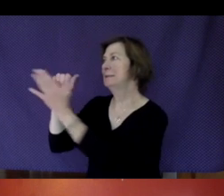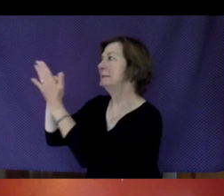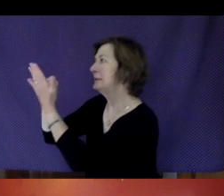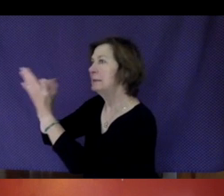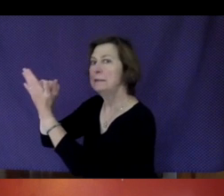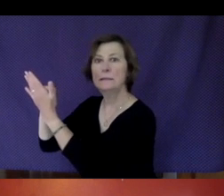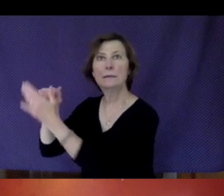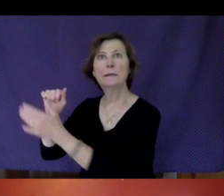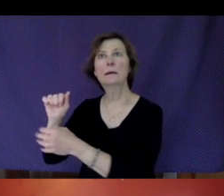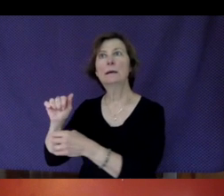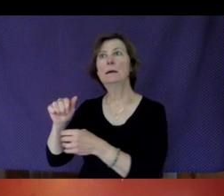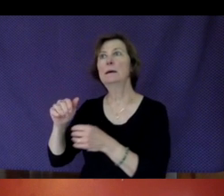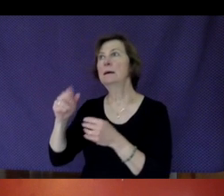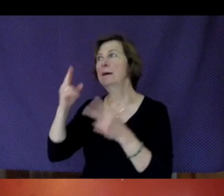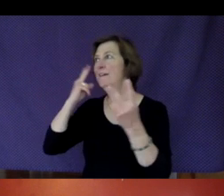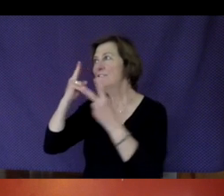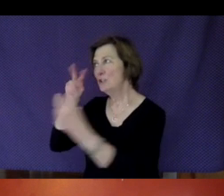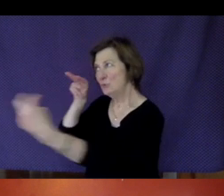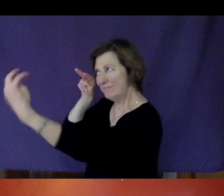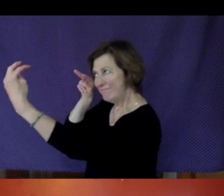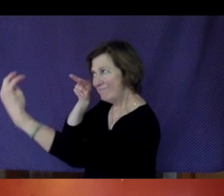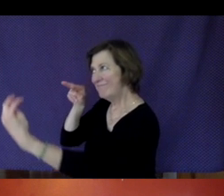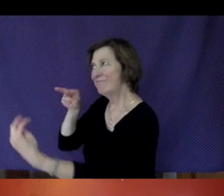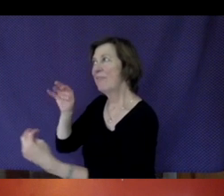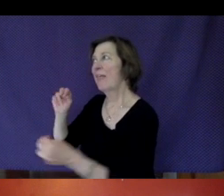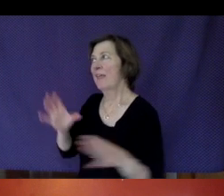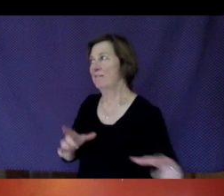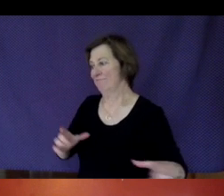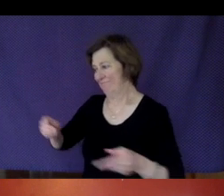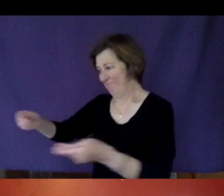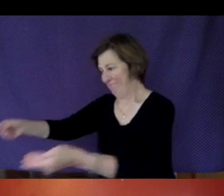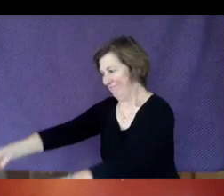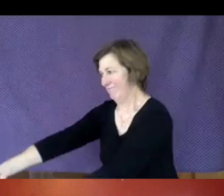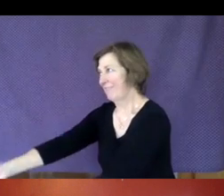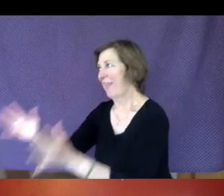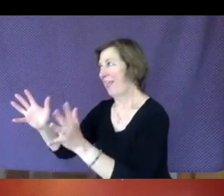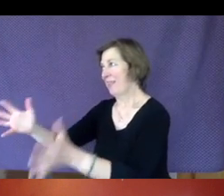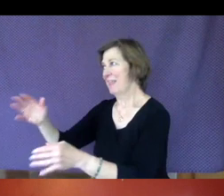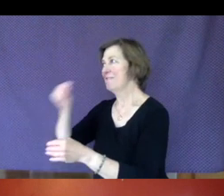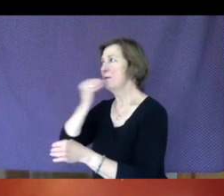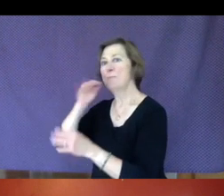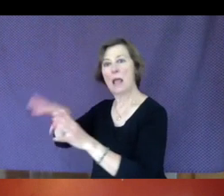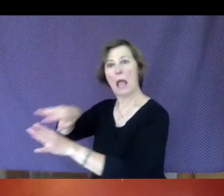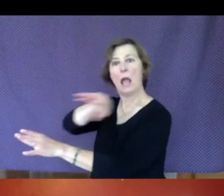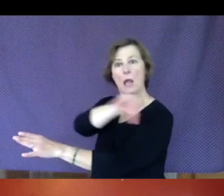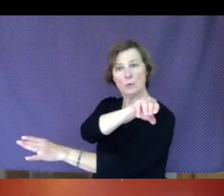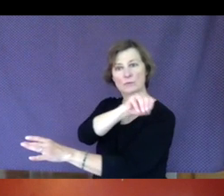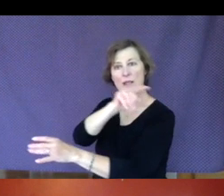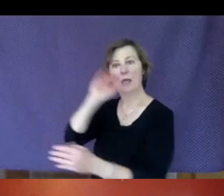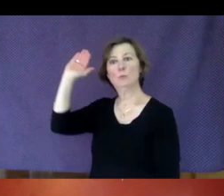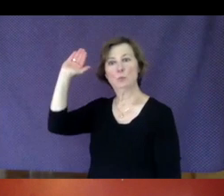Making visual contact and then leaving meals outside to minimize the risk for everyone